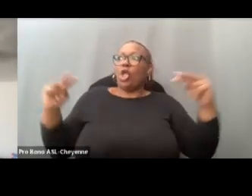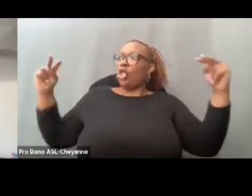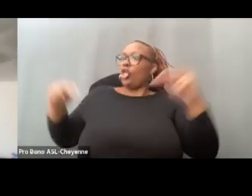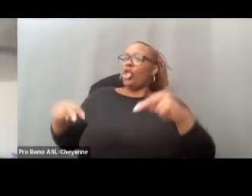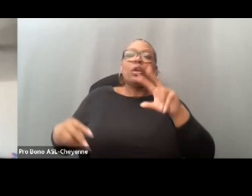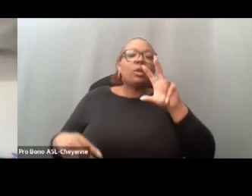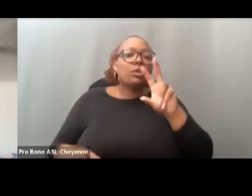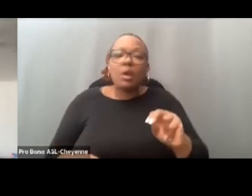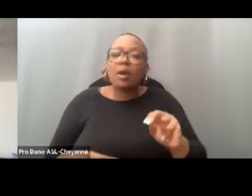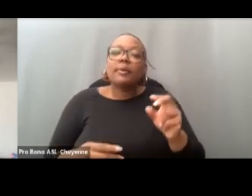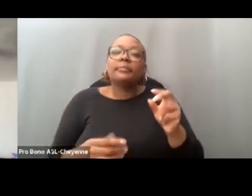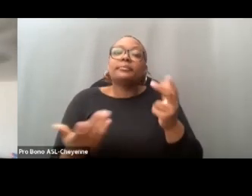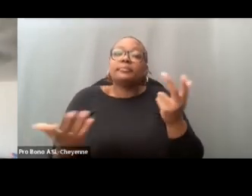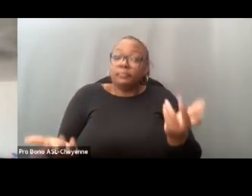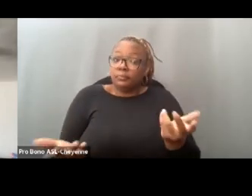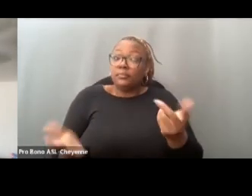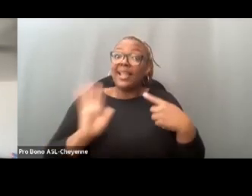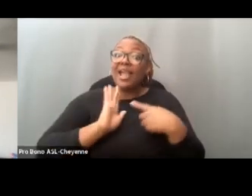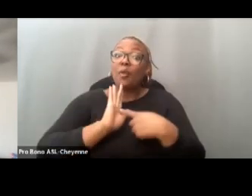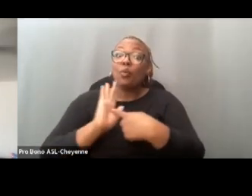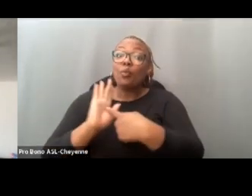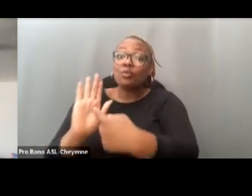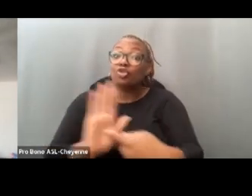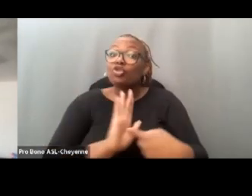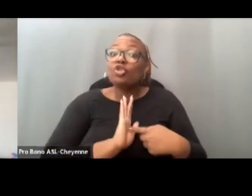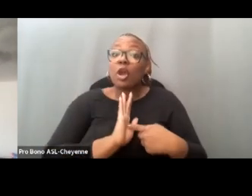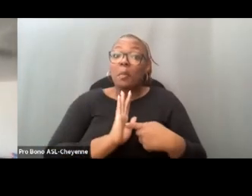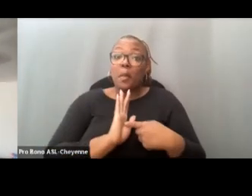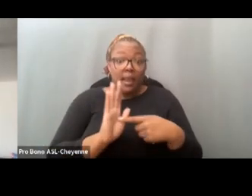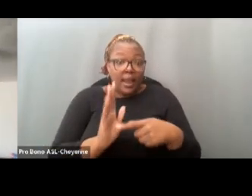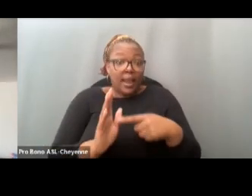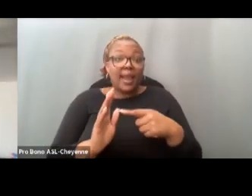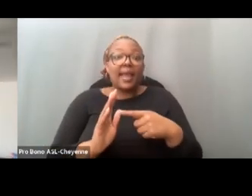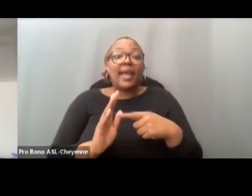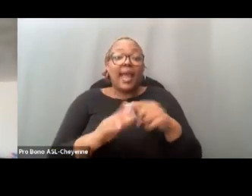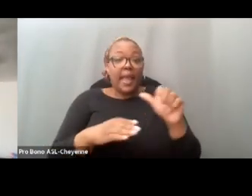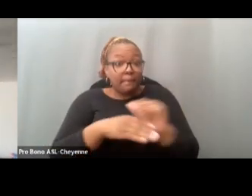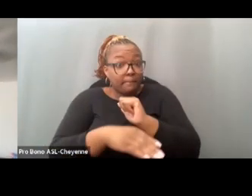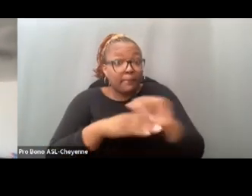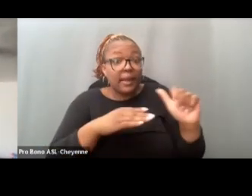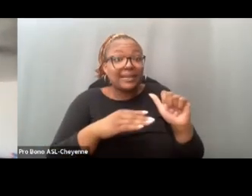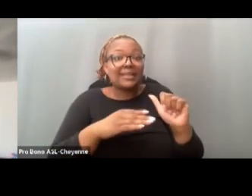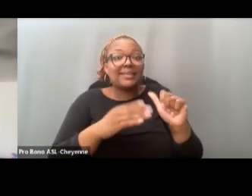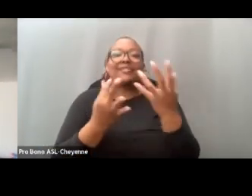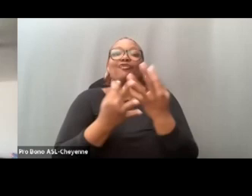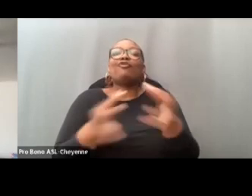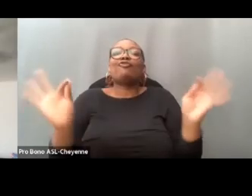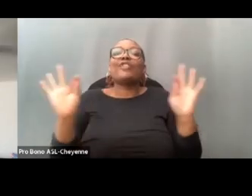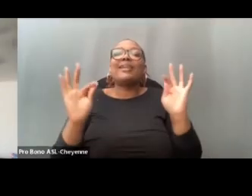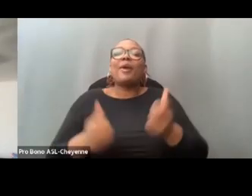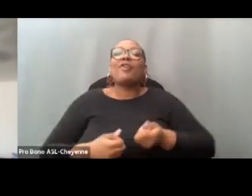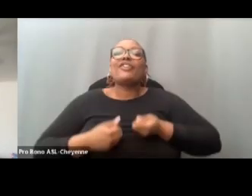It was showing, and actually putting into practice, freedom of expression.